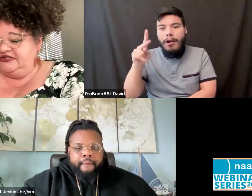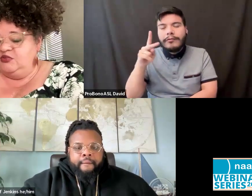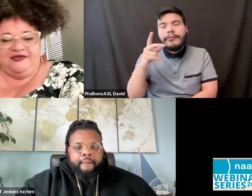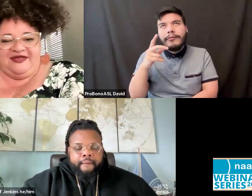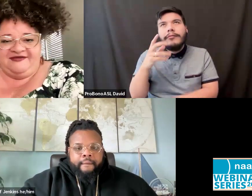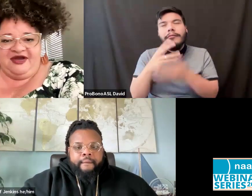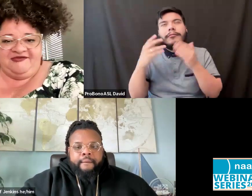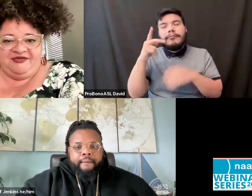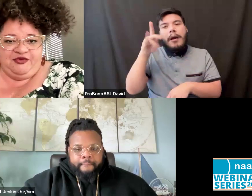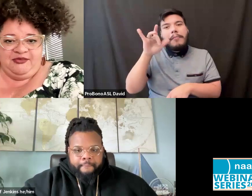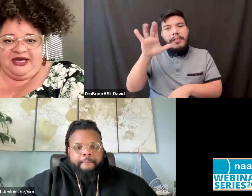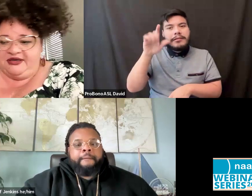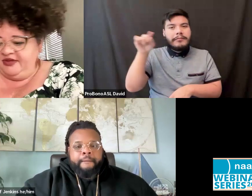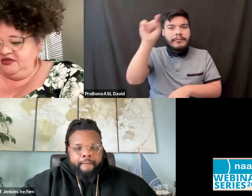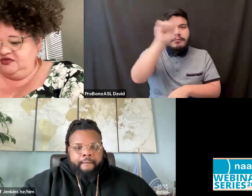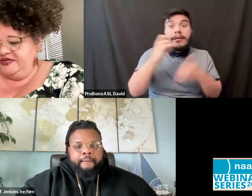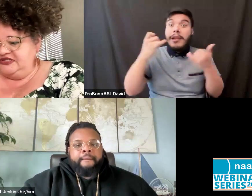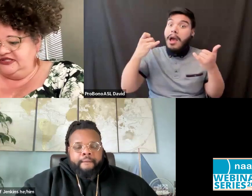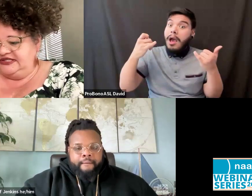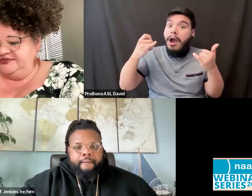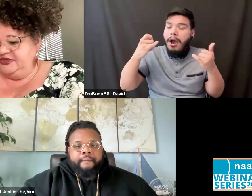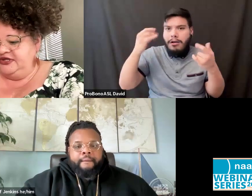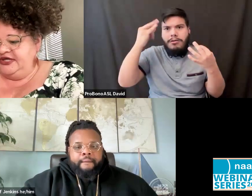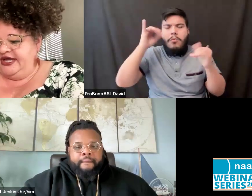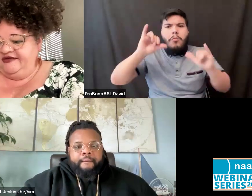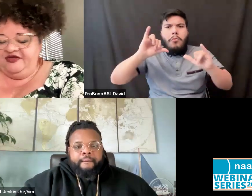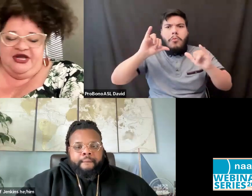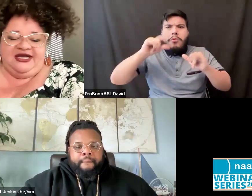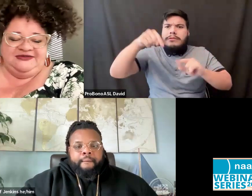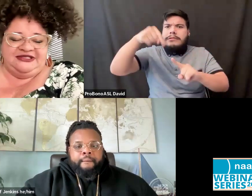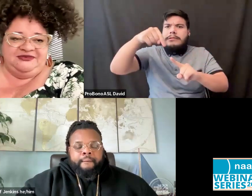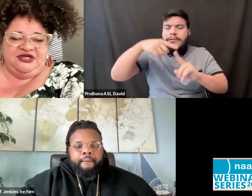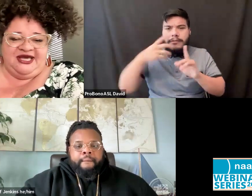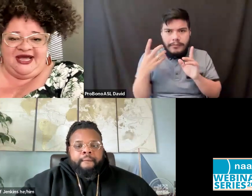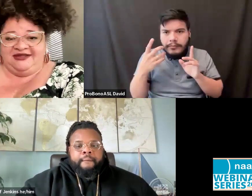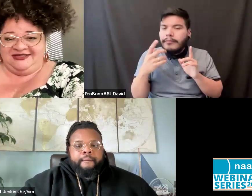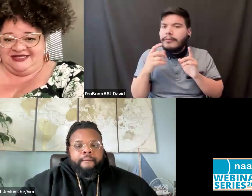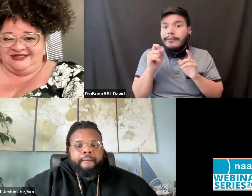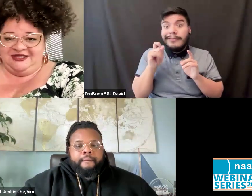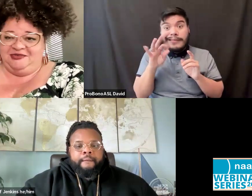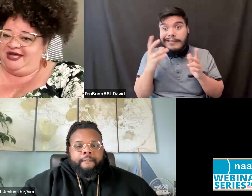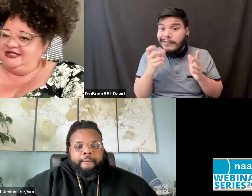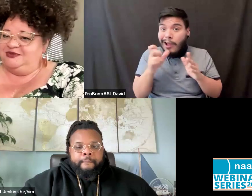this more than they ever have before, about how to make those spaces accessible. And if they're not accessible yet, allies, that's another place